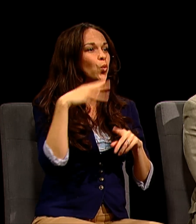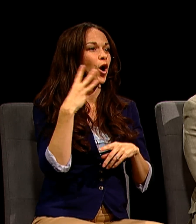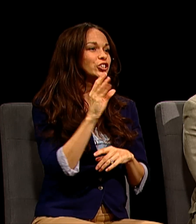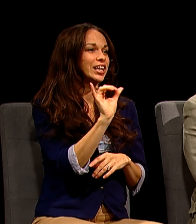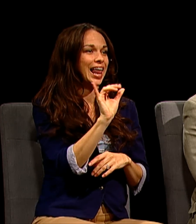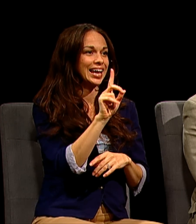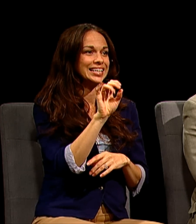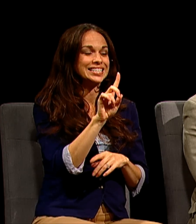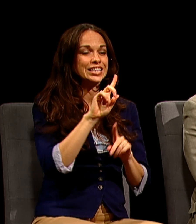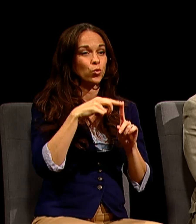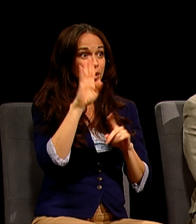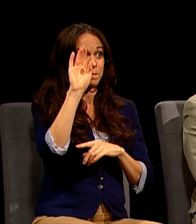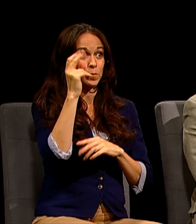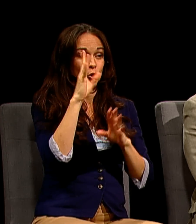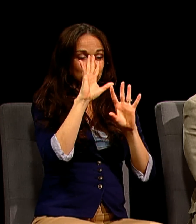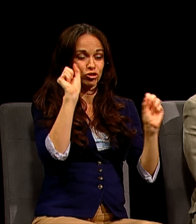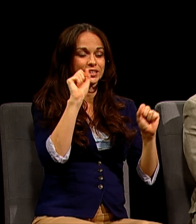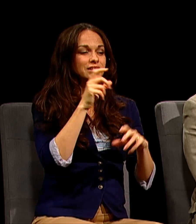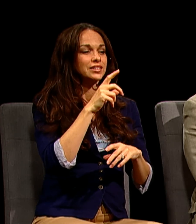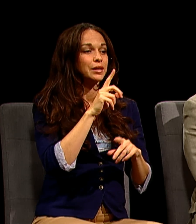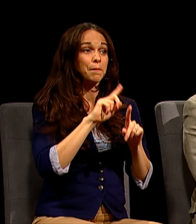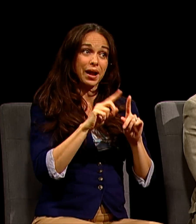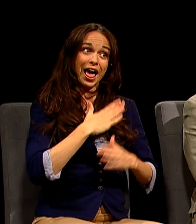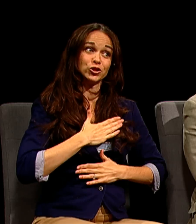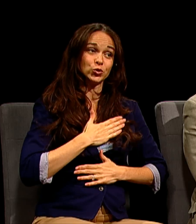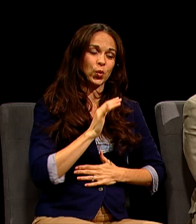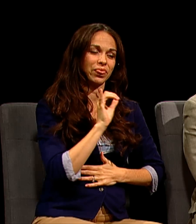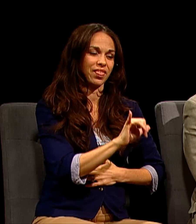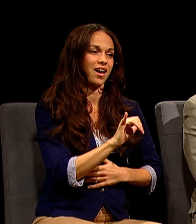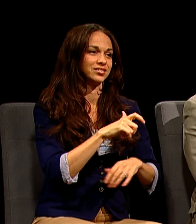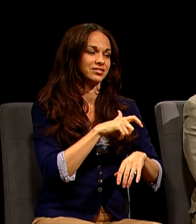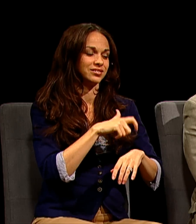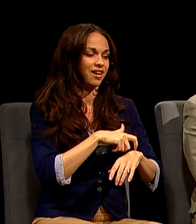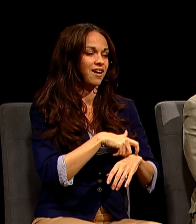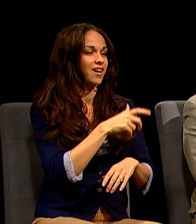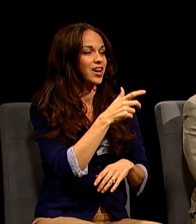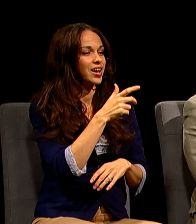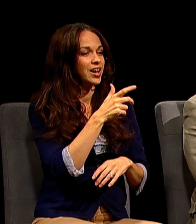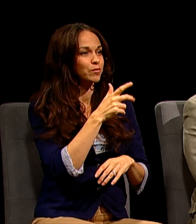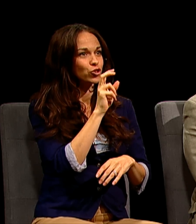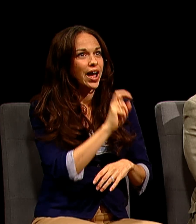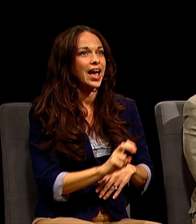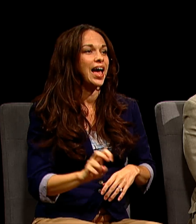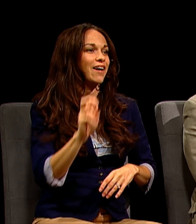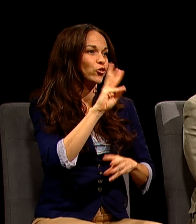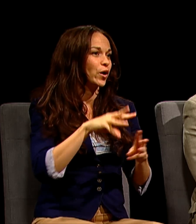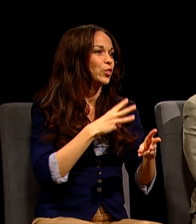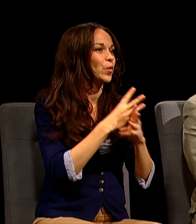In the Bush years, although I enjoyed being up there and travel around the world, following the President, is